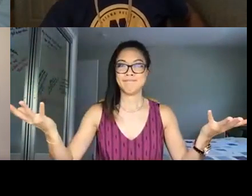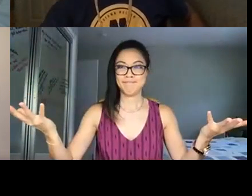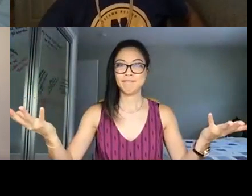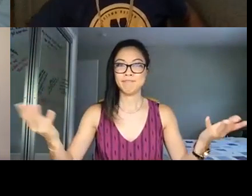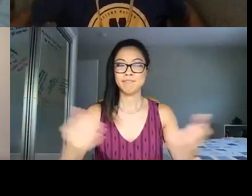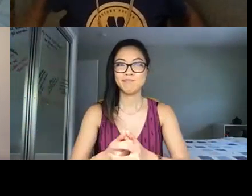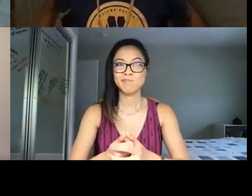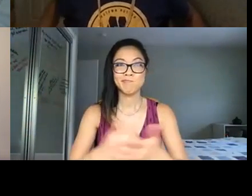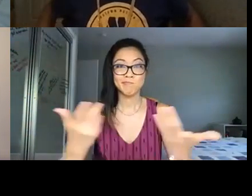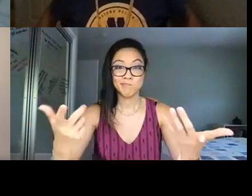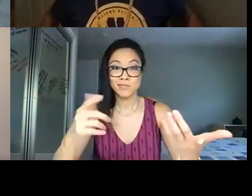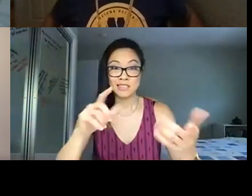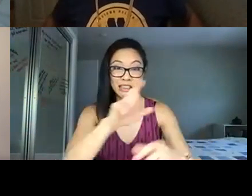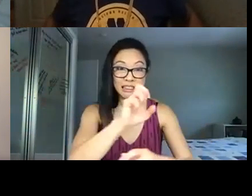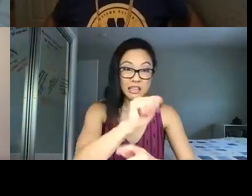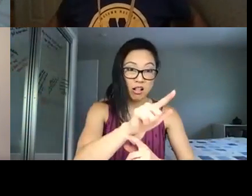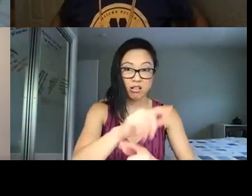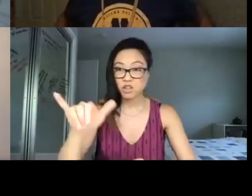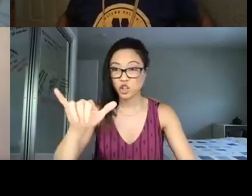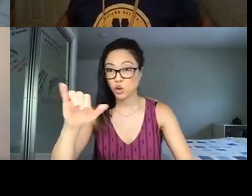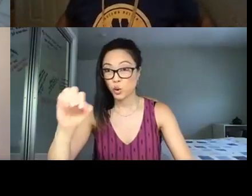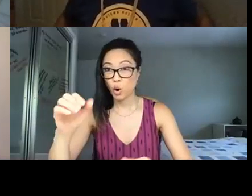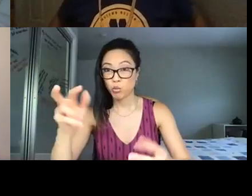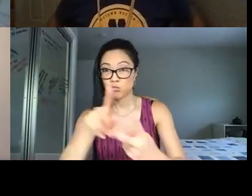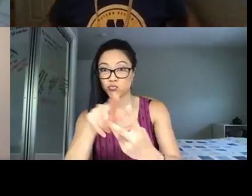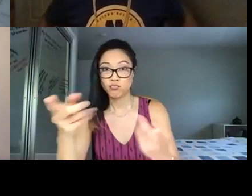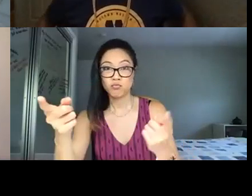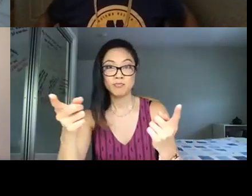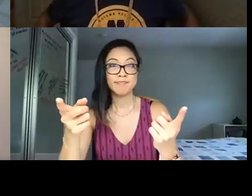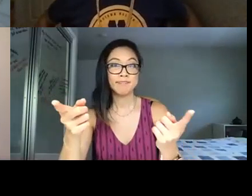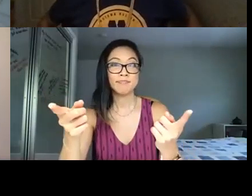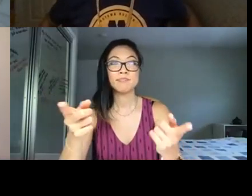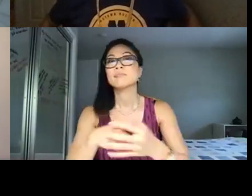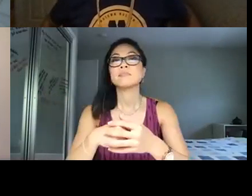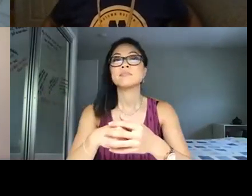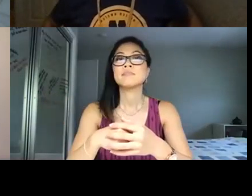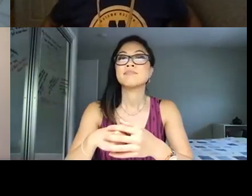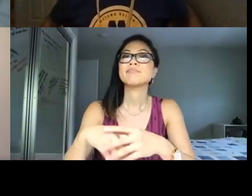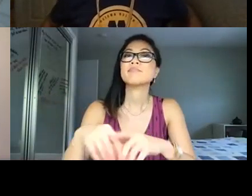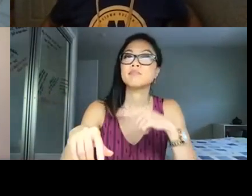Thank you both for sharing so much and so generously